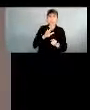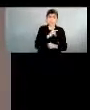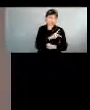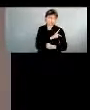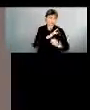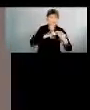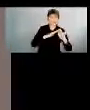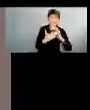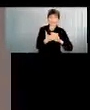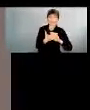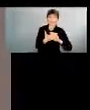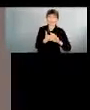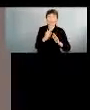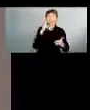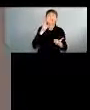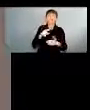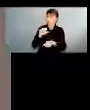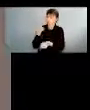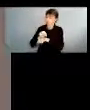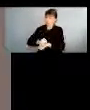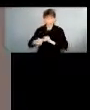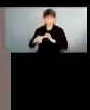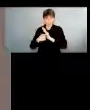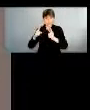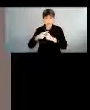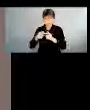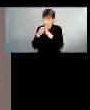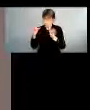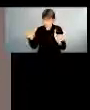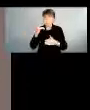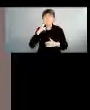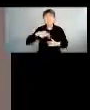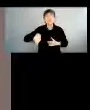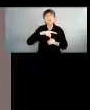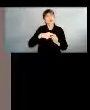be shared with the public, the applicant has demonstrated why this project is important